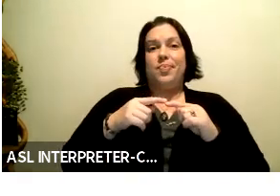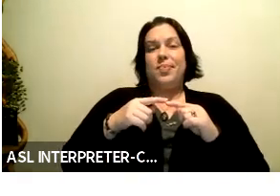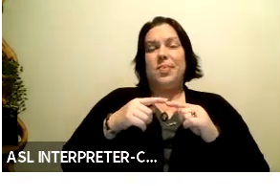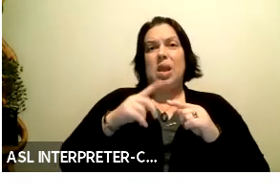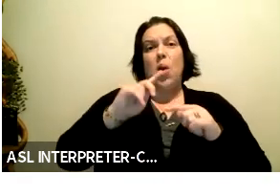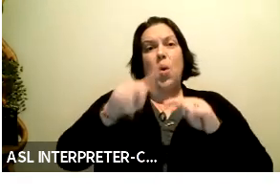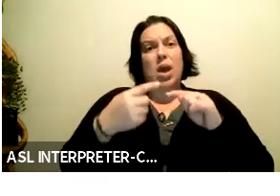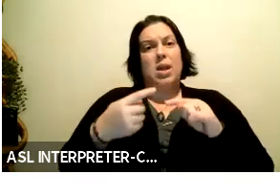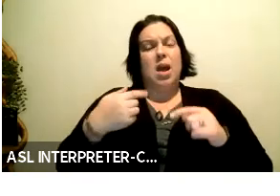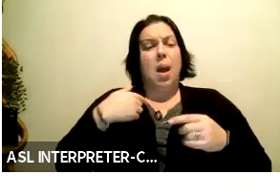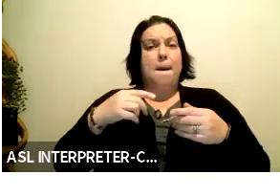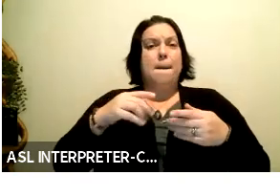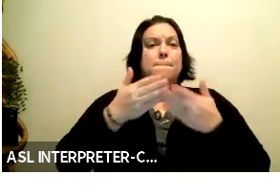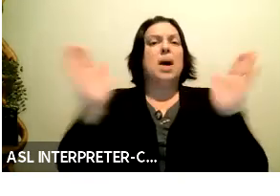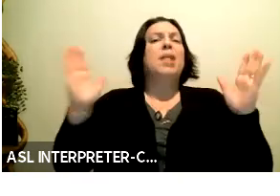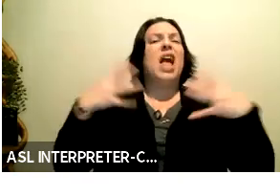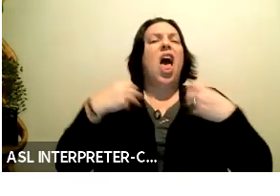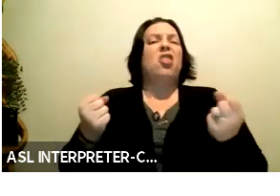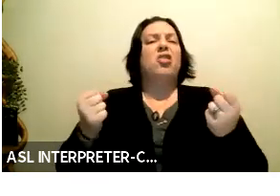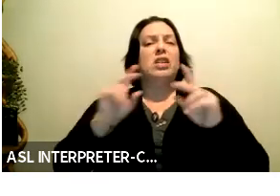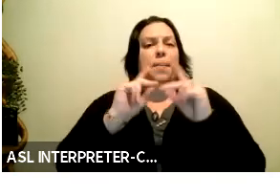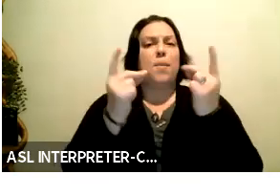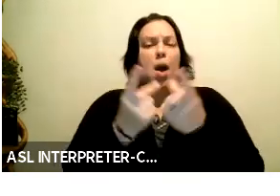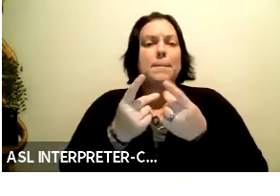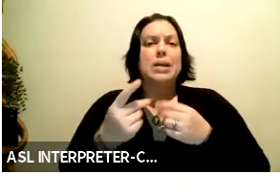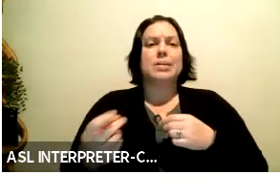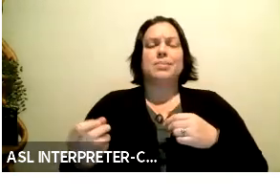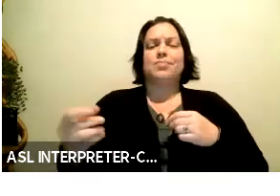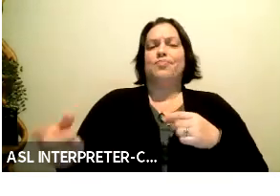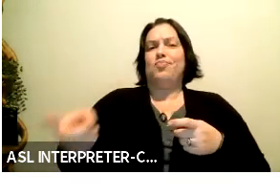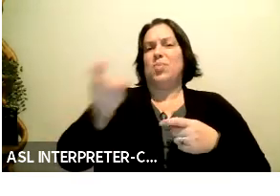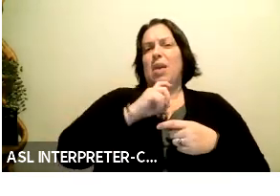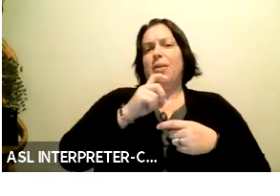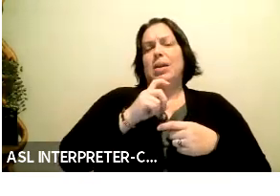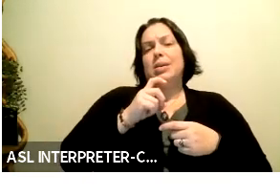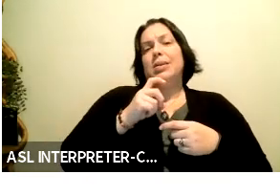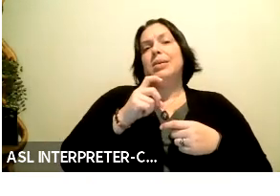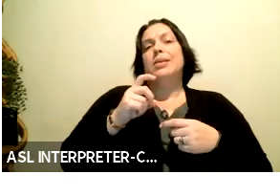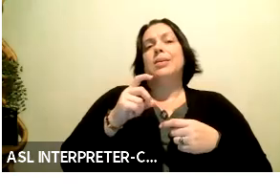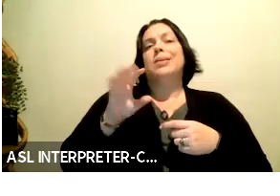public health partners gave us brief updates that had been part of their contracts this year. Many